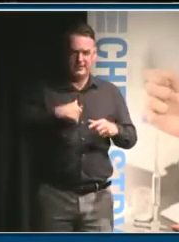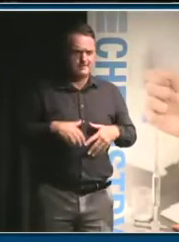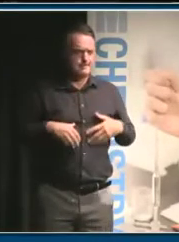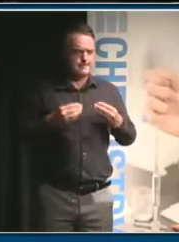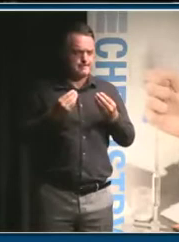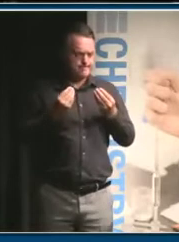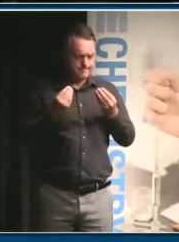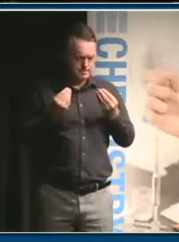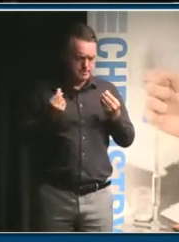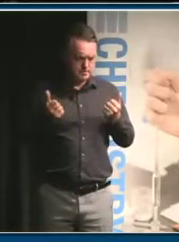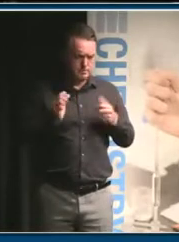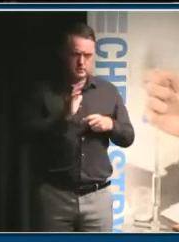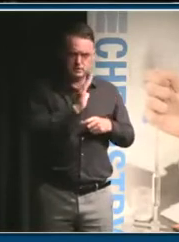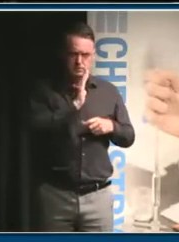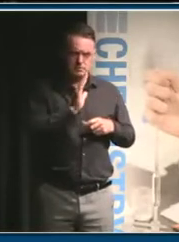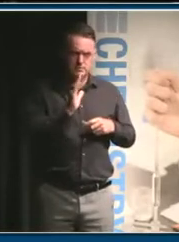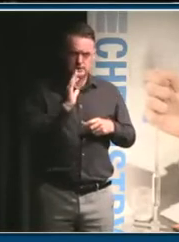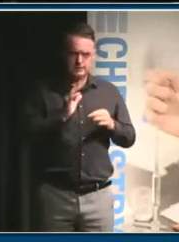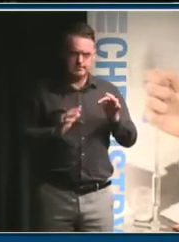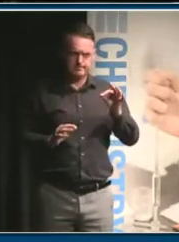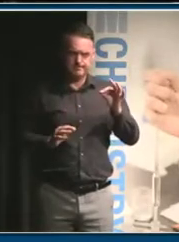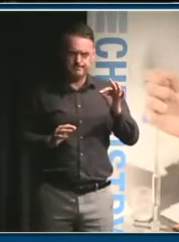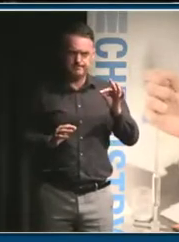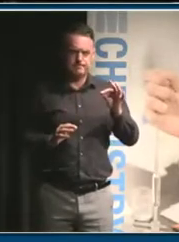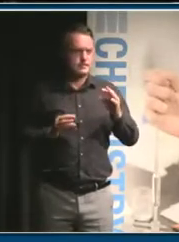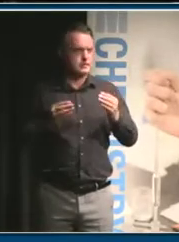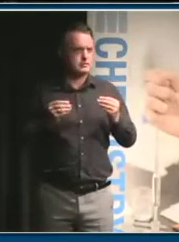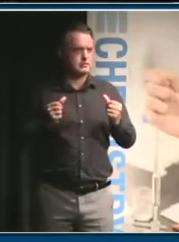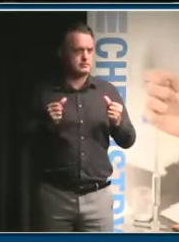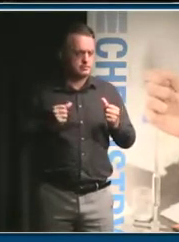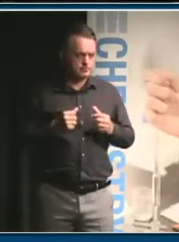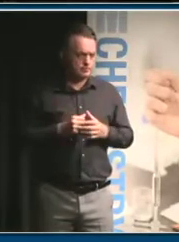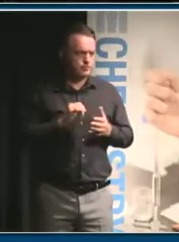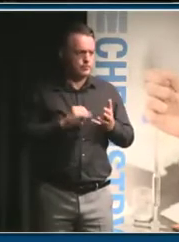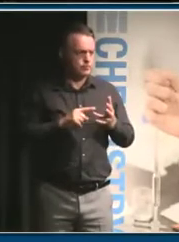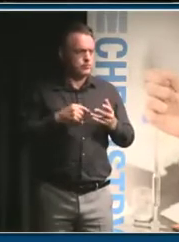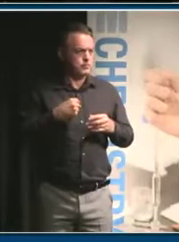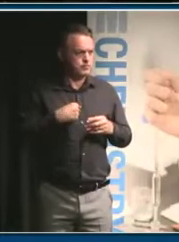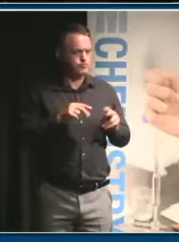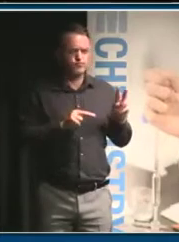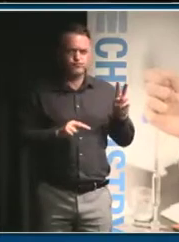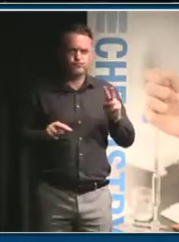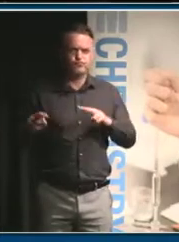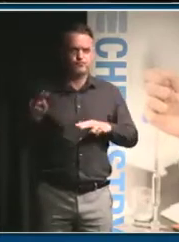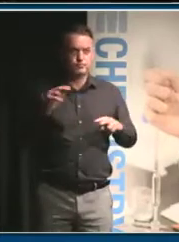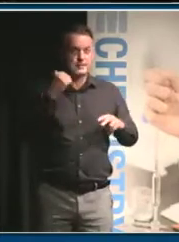a missing element in my career. I looked and every year in the United States,